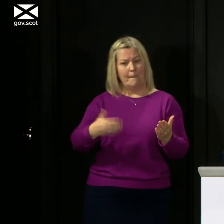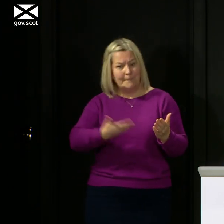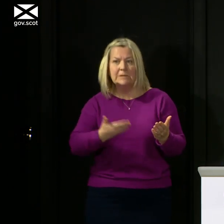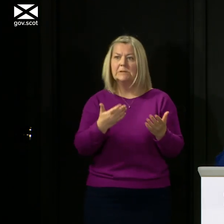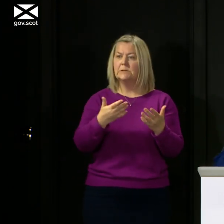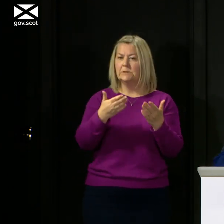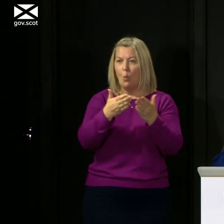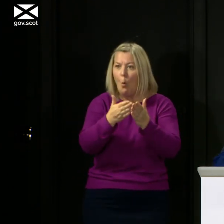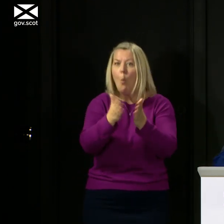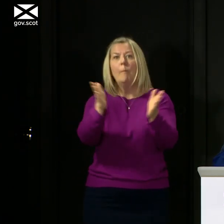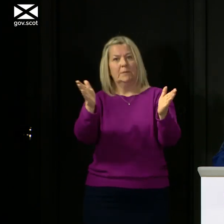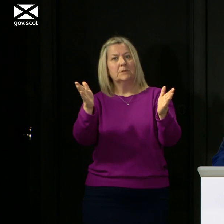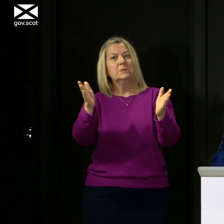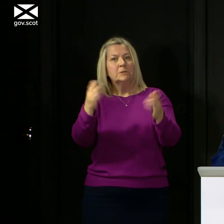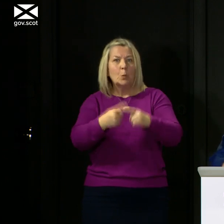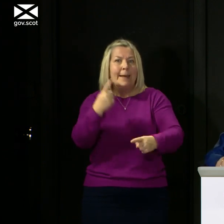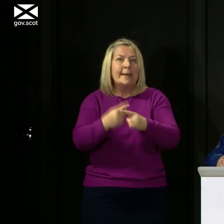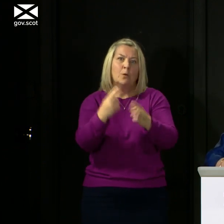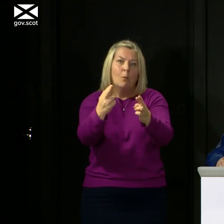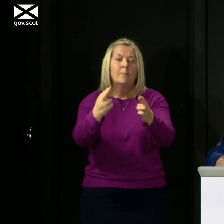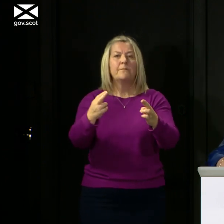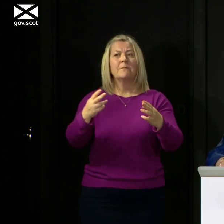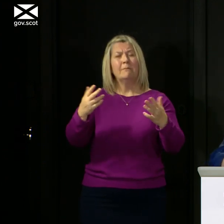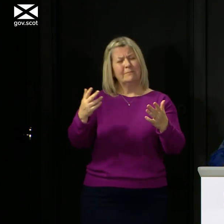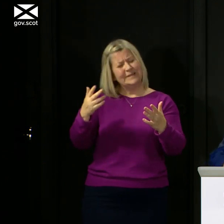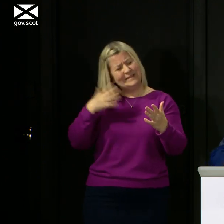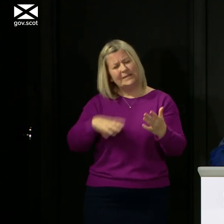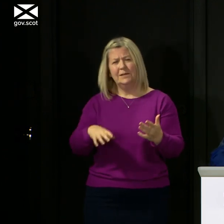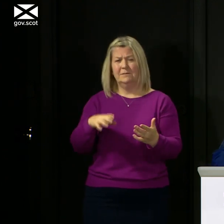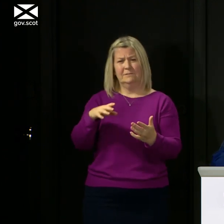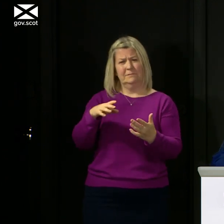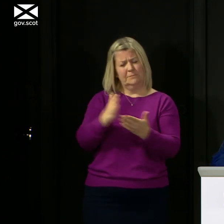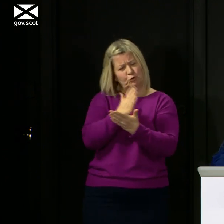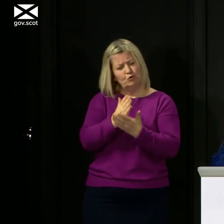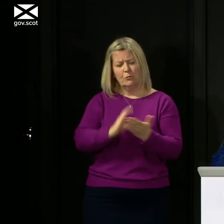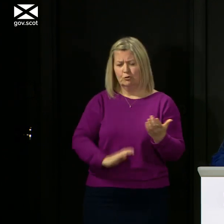and operational as soon as possible, but we must make sure firstly we've got confidence